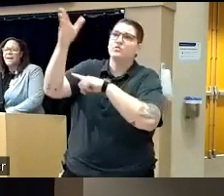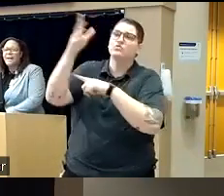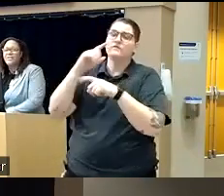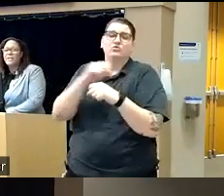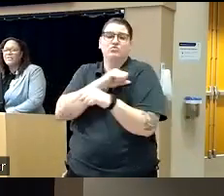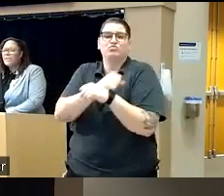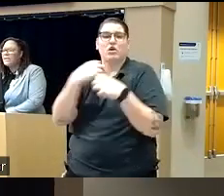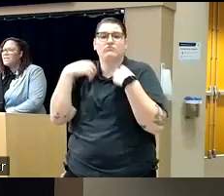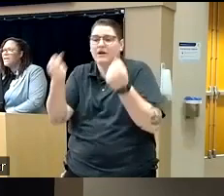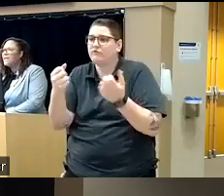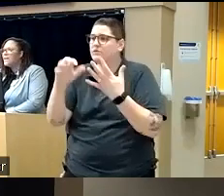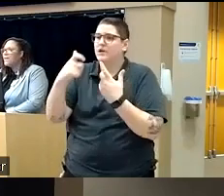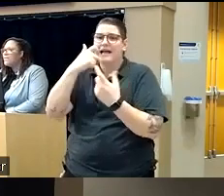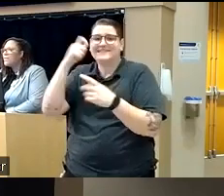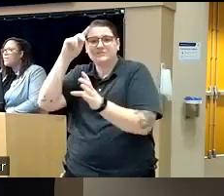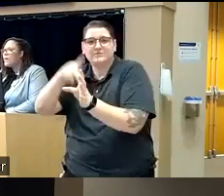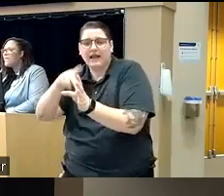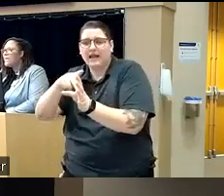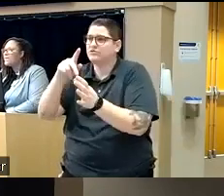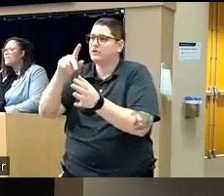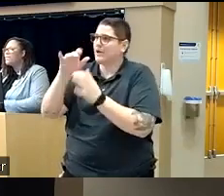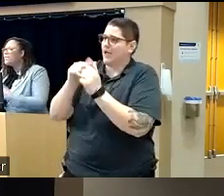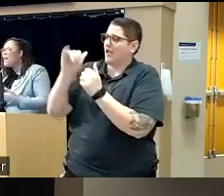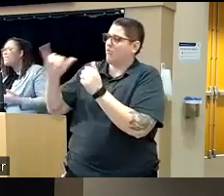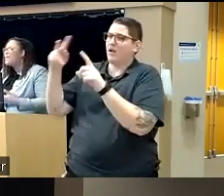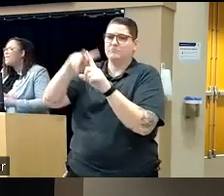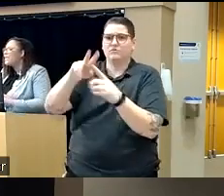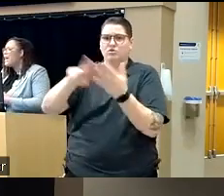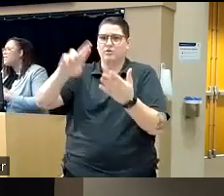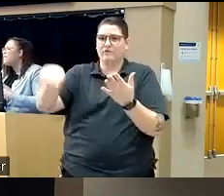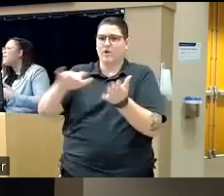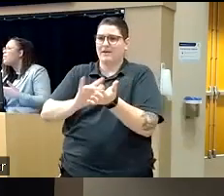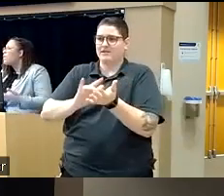Psychiatry really looks like for Ur medicine we're grappling with a lot of